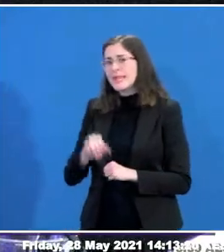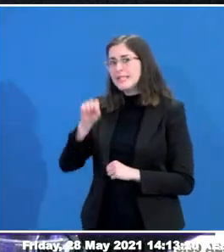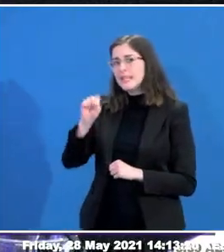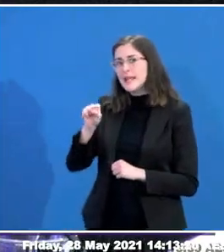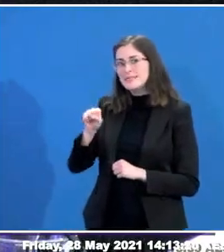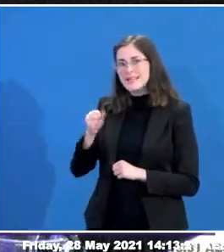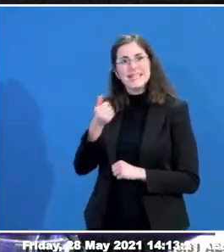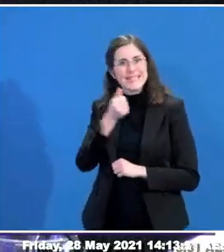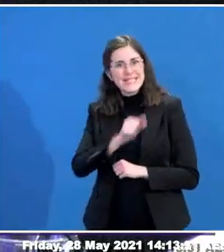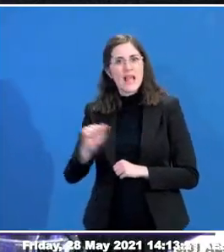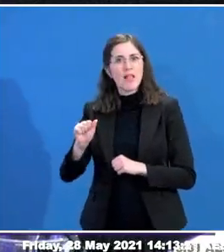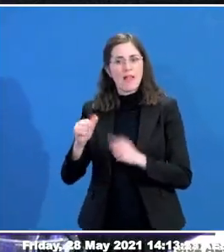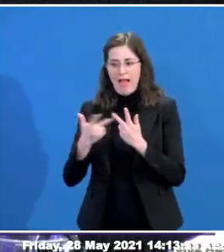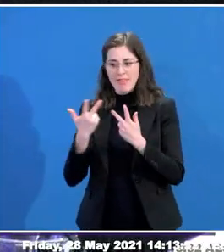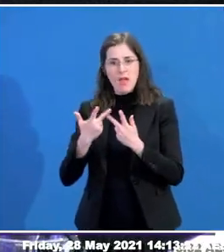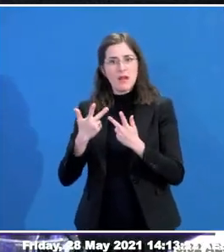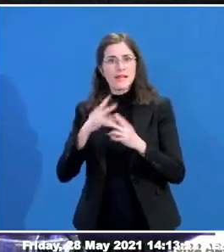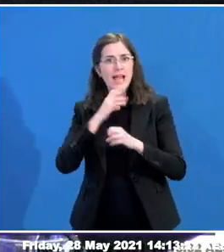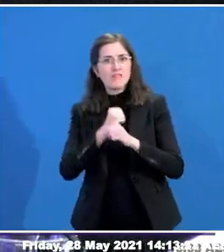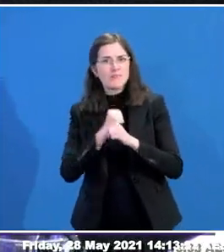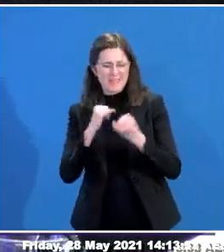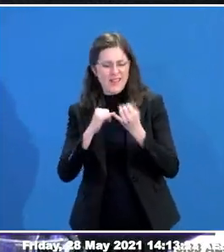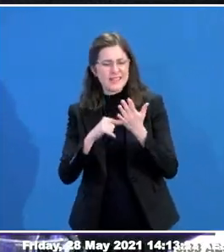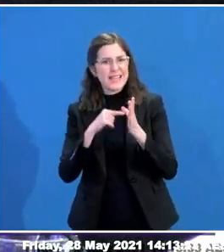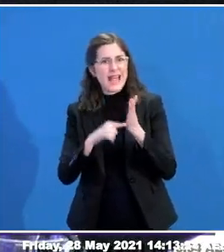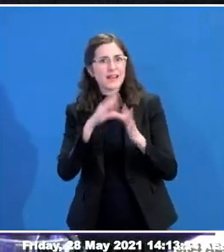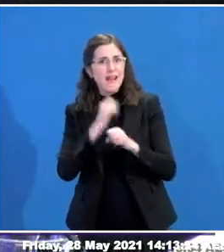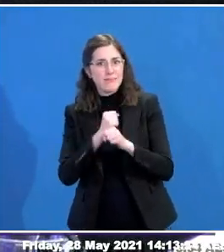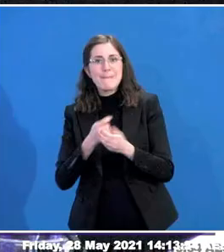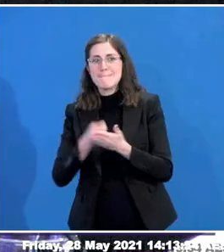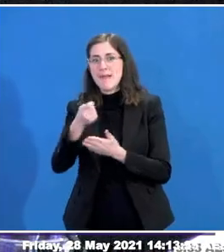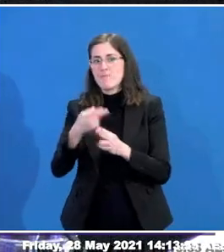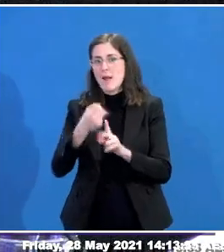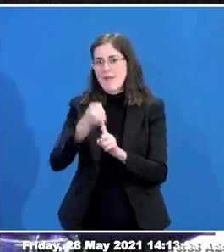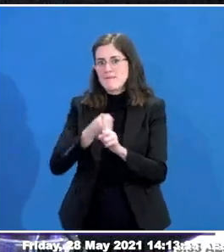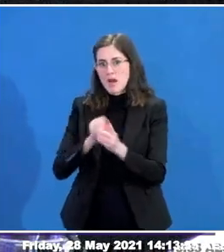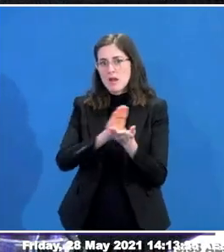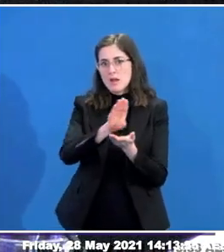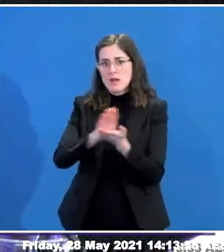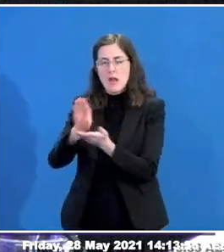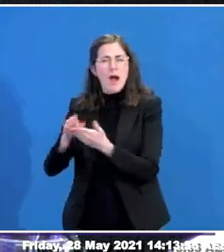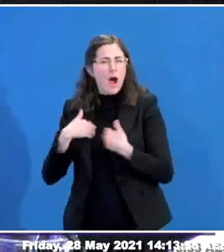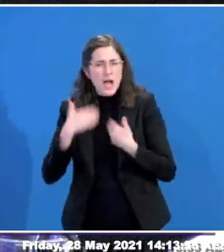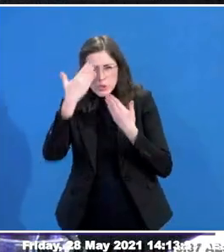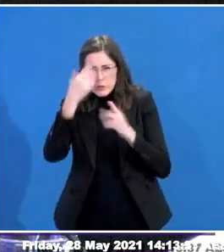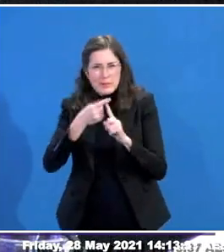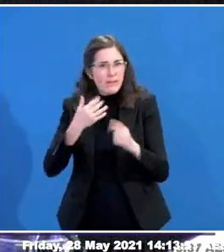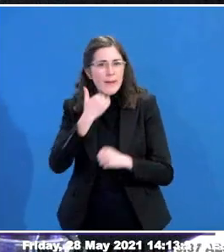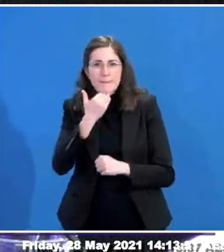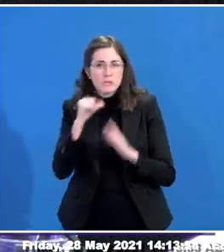funded by other portfolios. I can't comment too much on how much goes into that sector. I'm not across that.